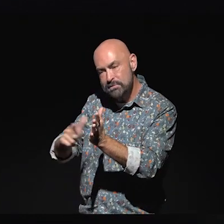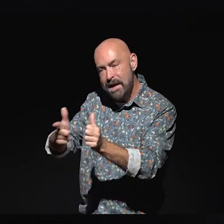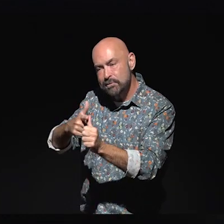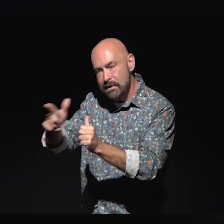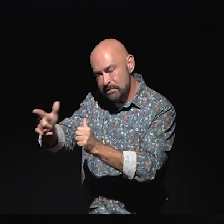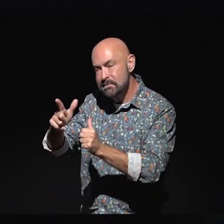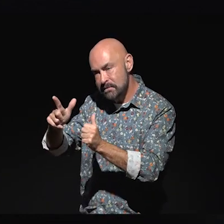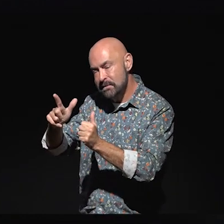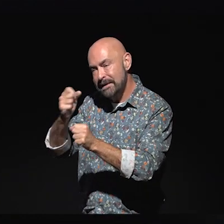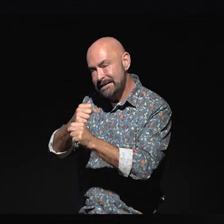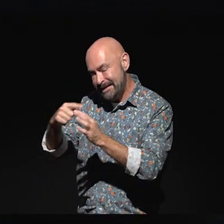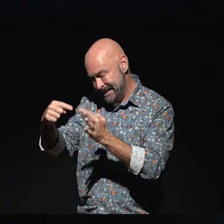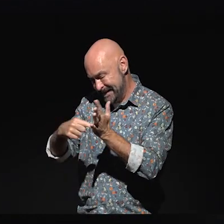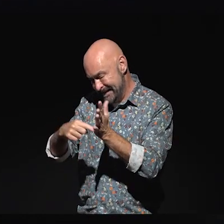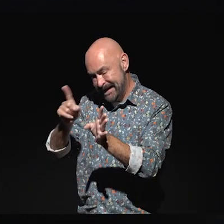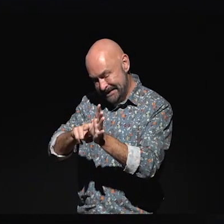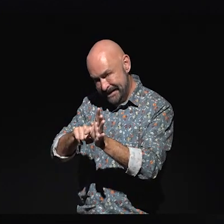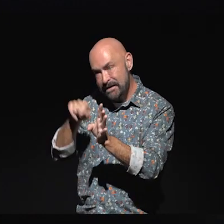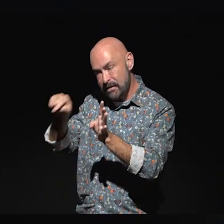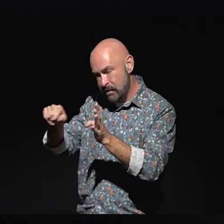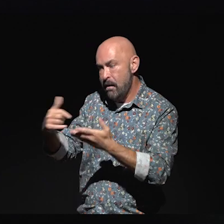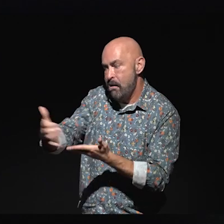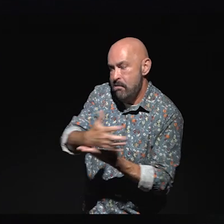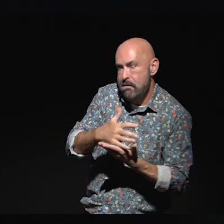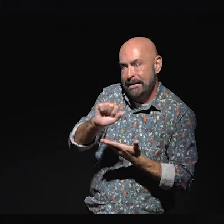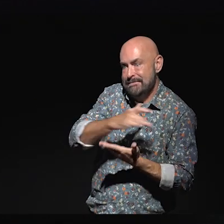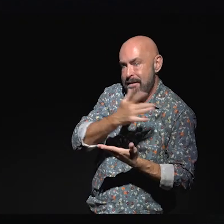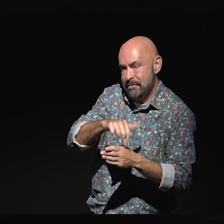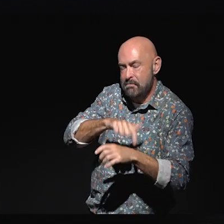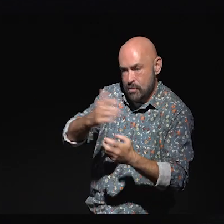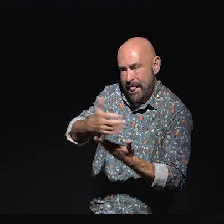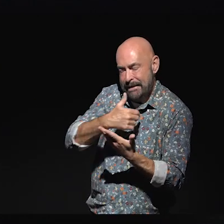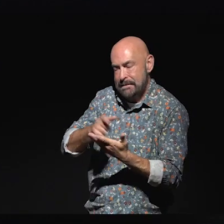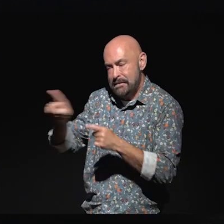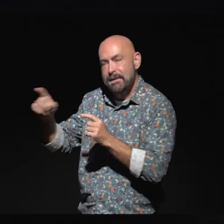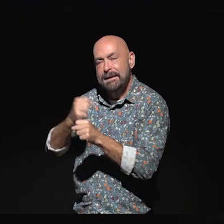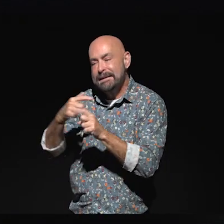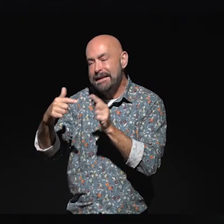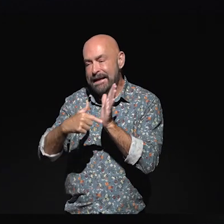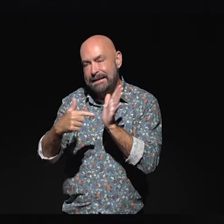arguably assembling even a greater collection during his lifetime than Getty did.